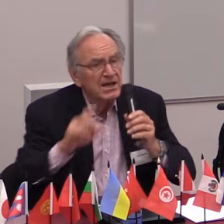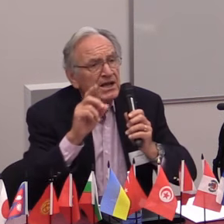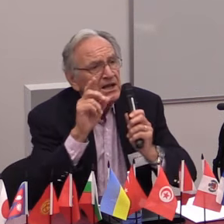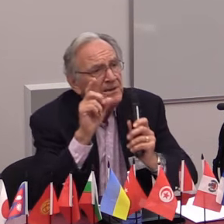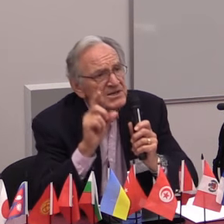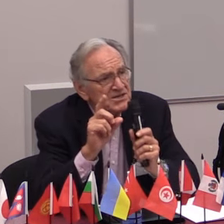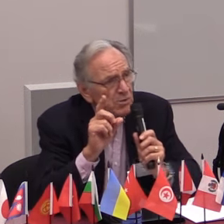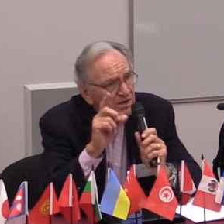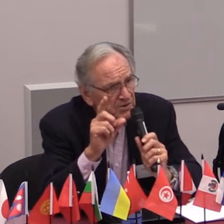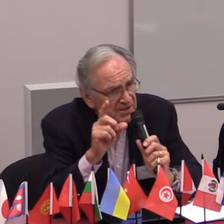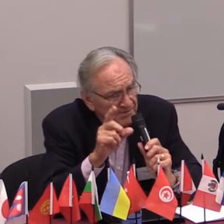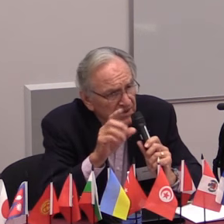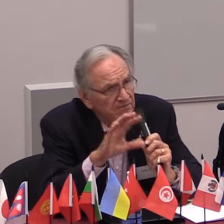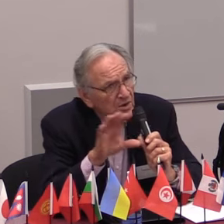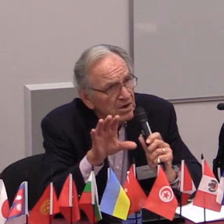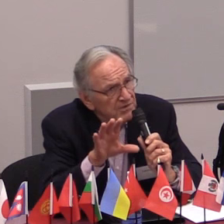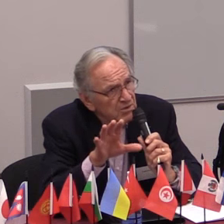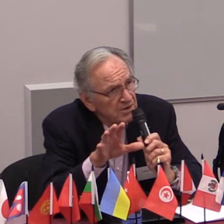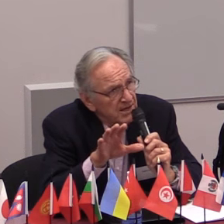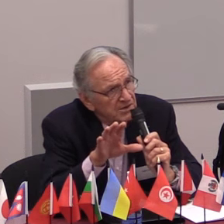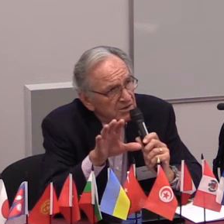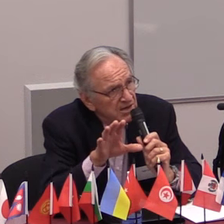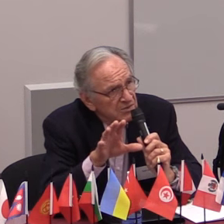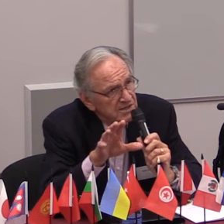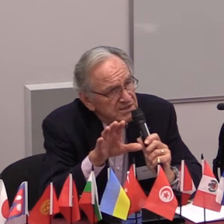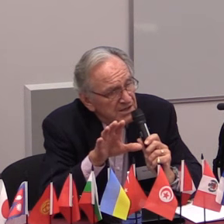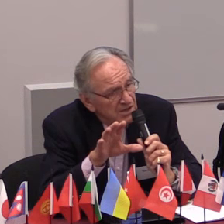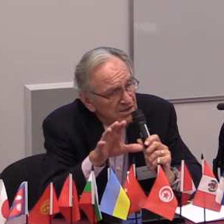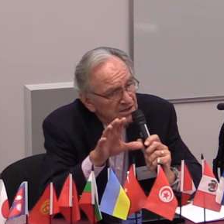But let me just say one other thing for all of you going back to your countries and talking